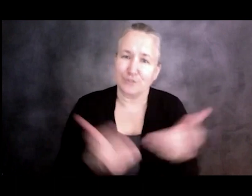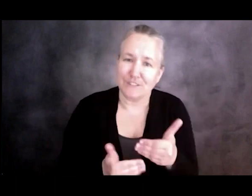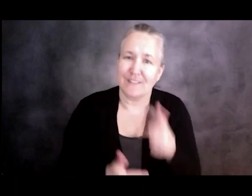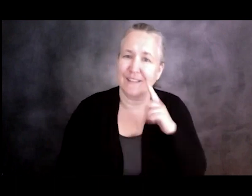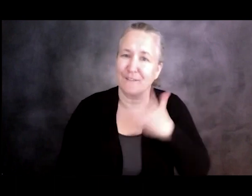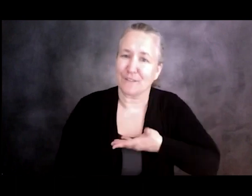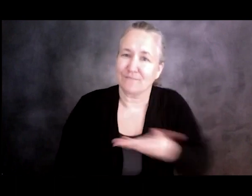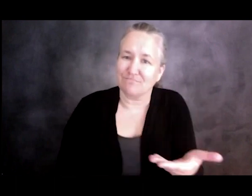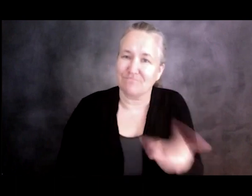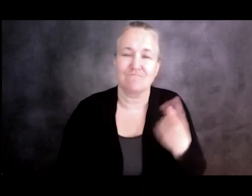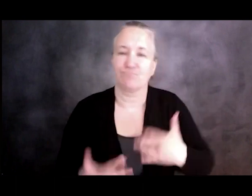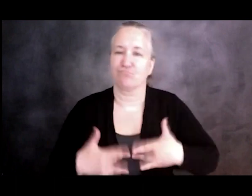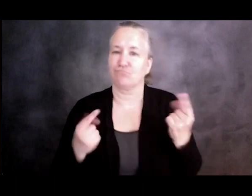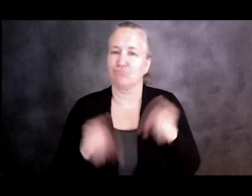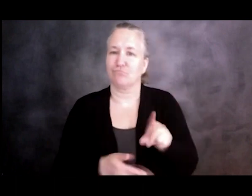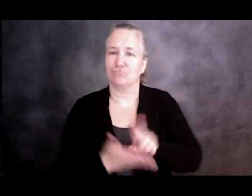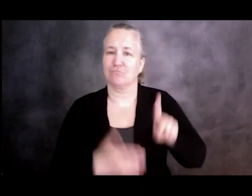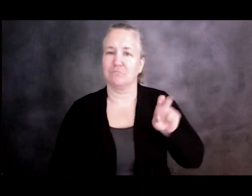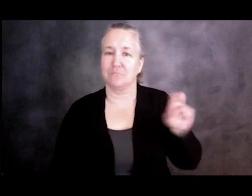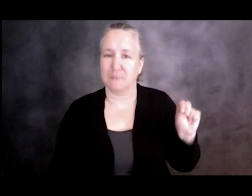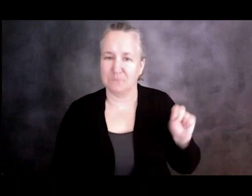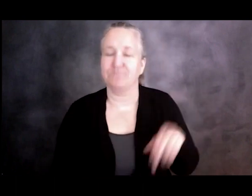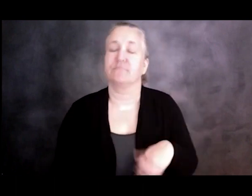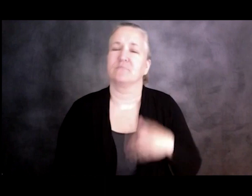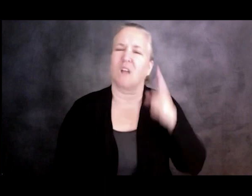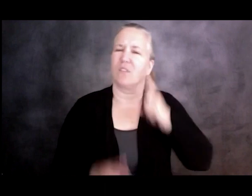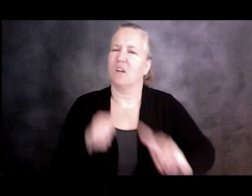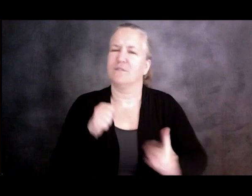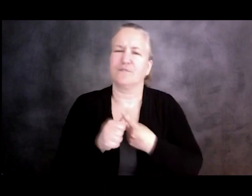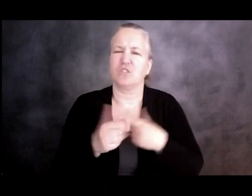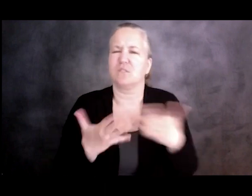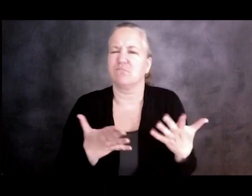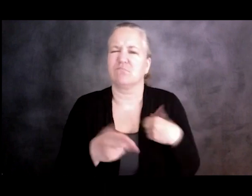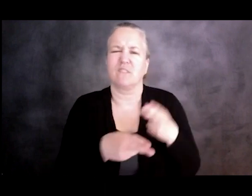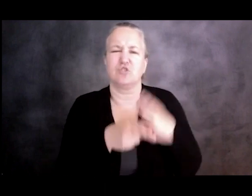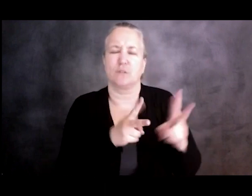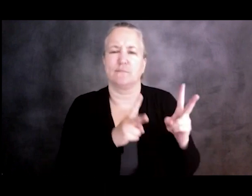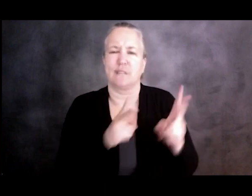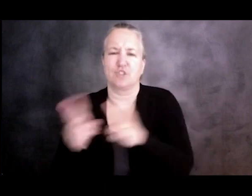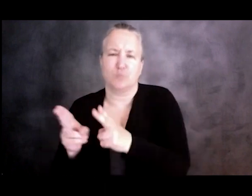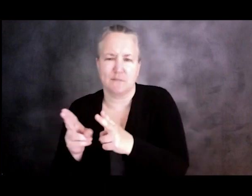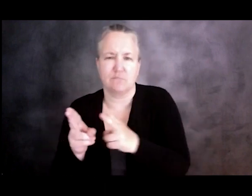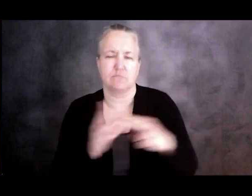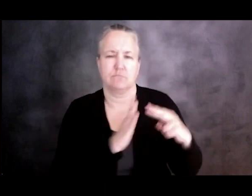It's always a delight to be here at Penn. I thought I'd start off with just a couple of short excerpts of reading from the Committed and The